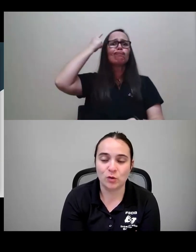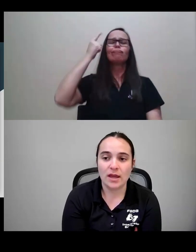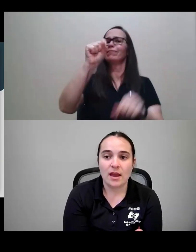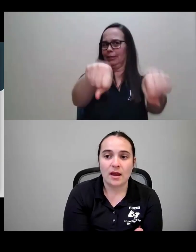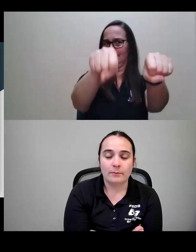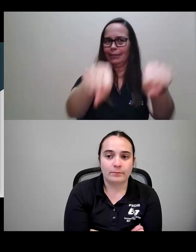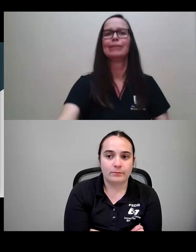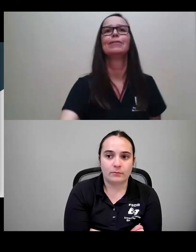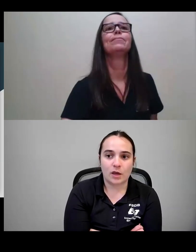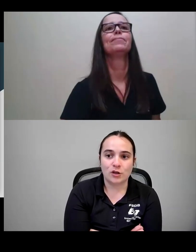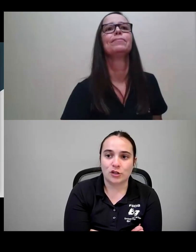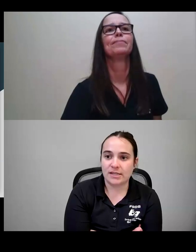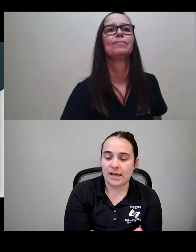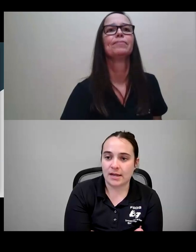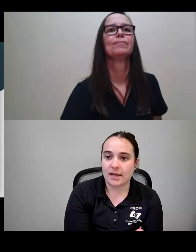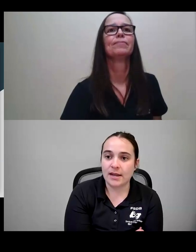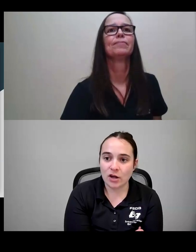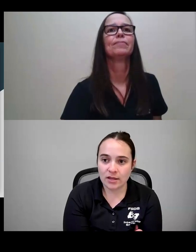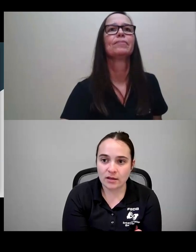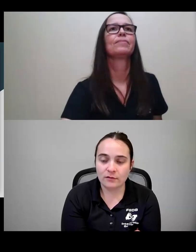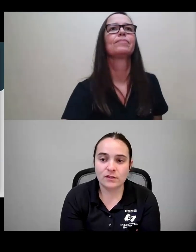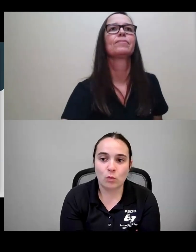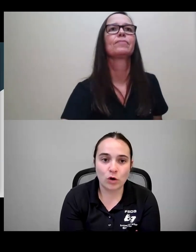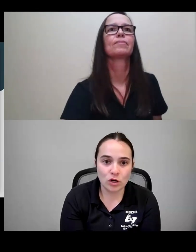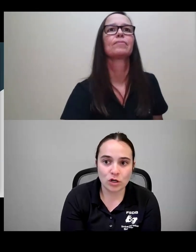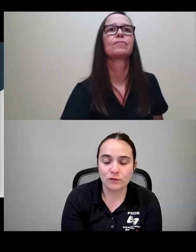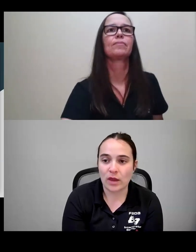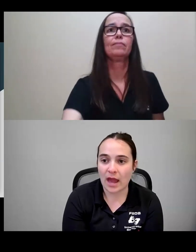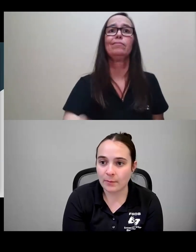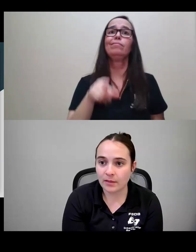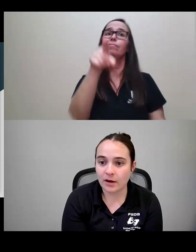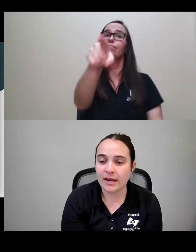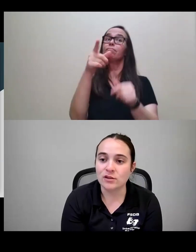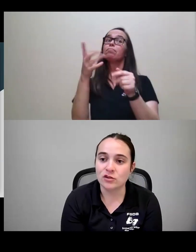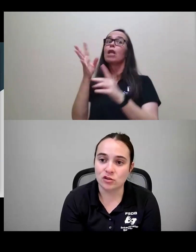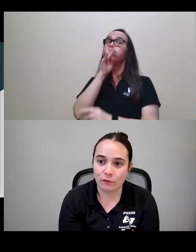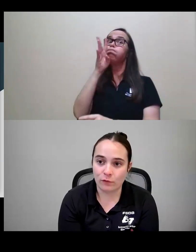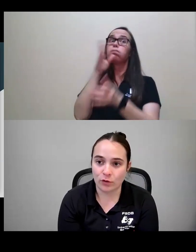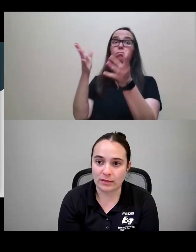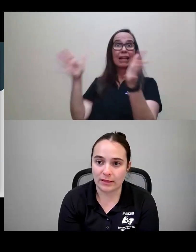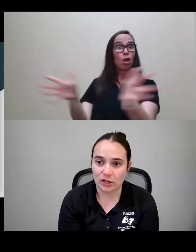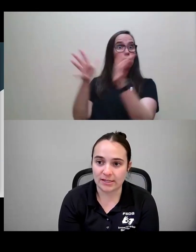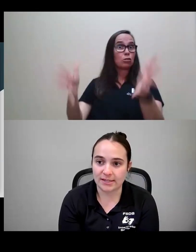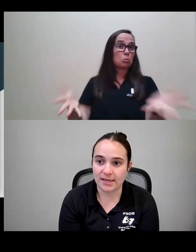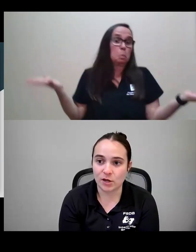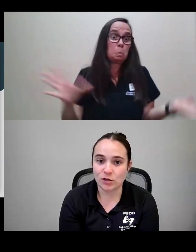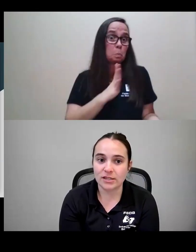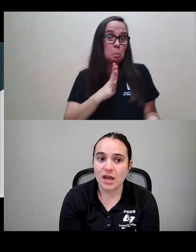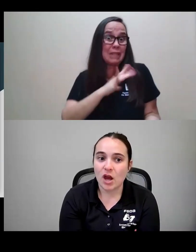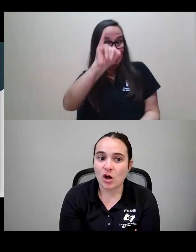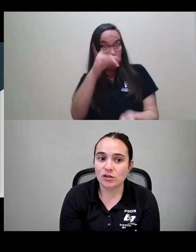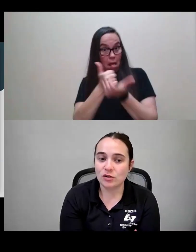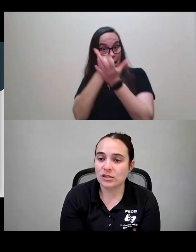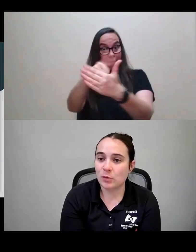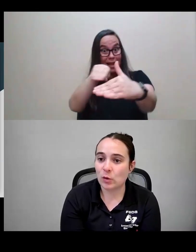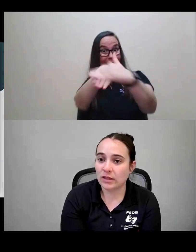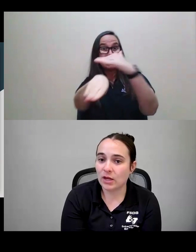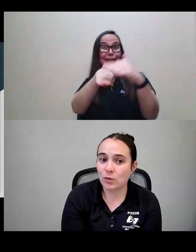able to understand narratives, words, vocabulary, and so forth with literacy skills. Also, is spoken